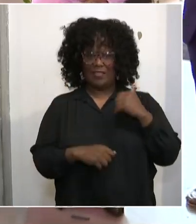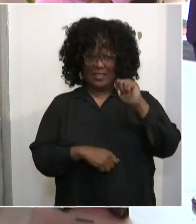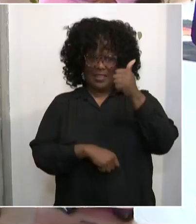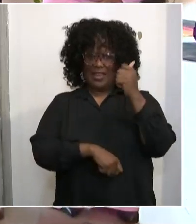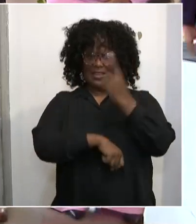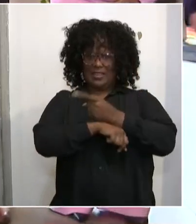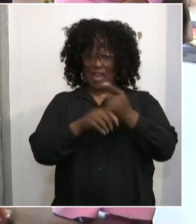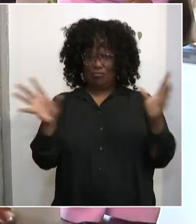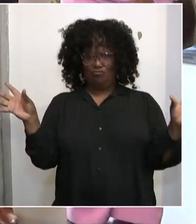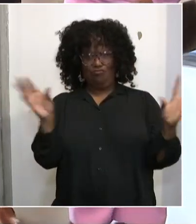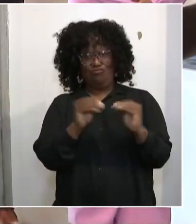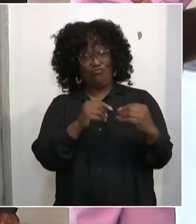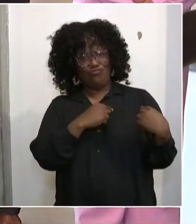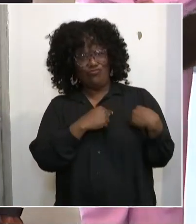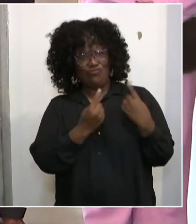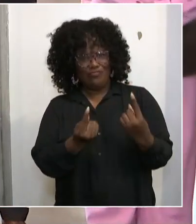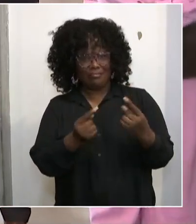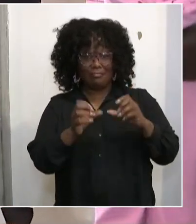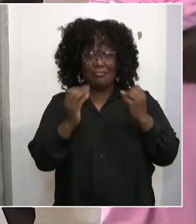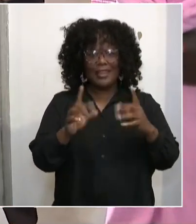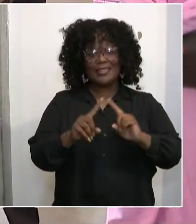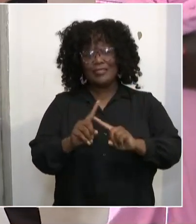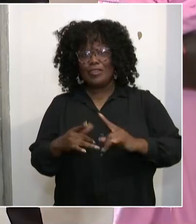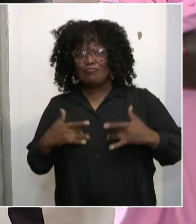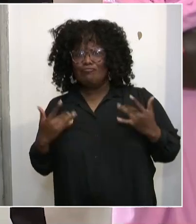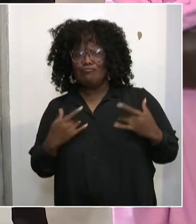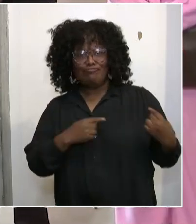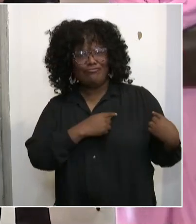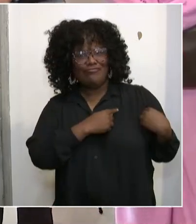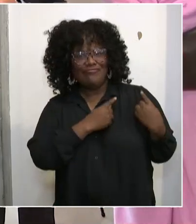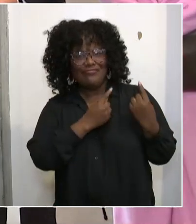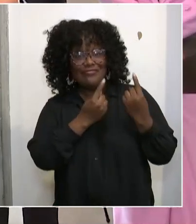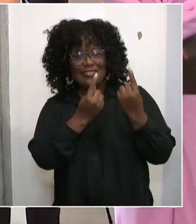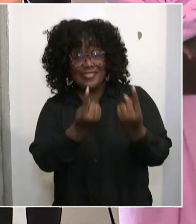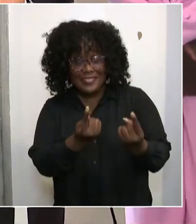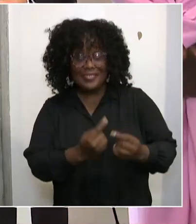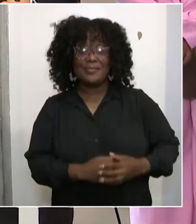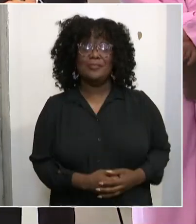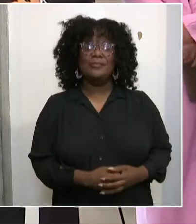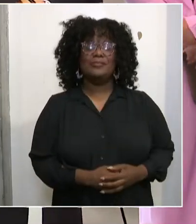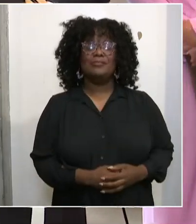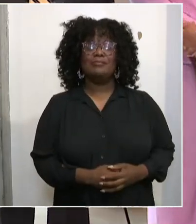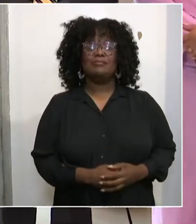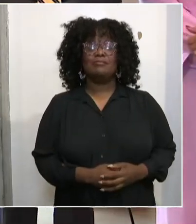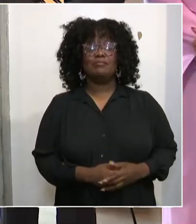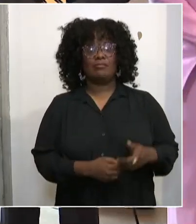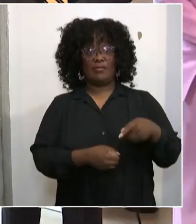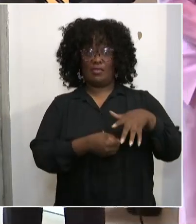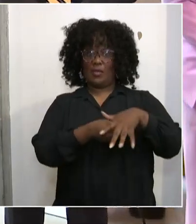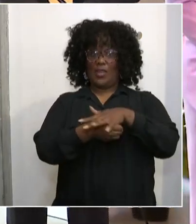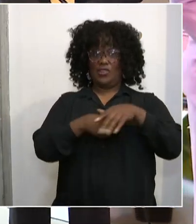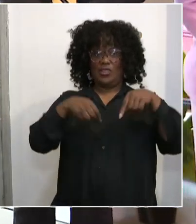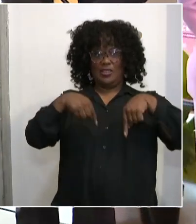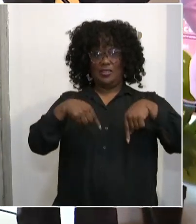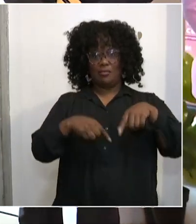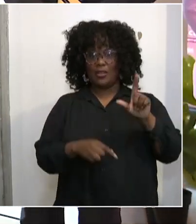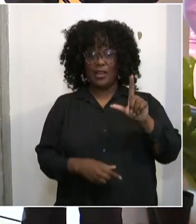we are in a wonderful location here in Gallery Place, uh, Chinatown and downtown Washington. Uh,